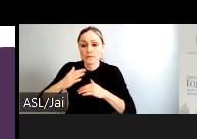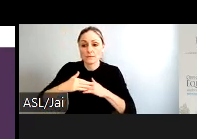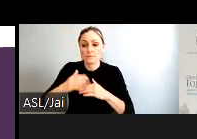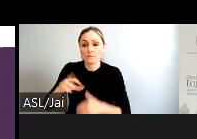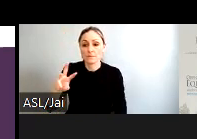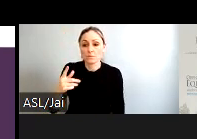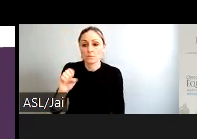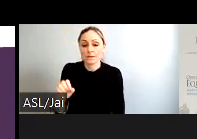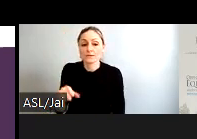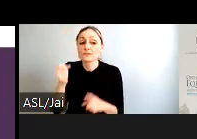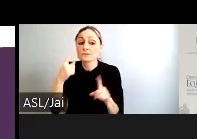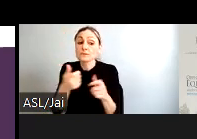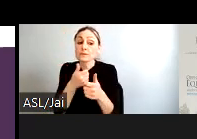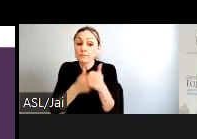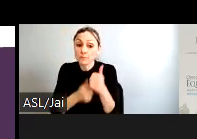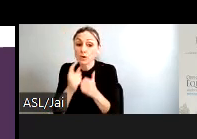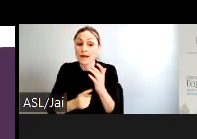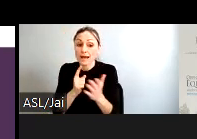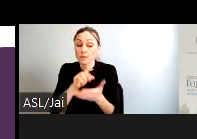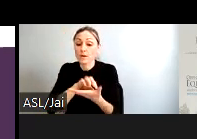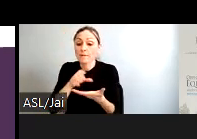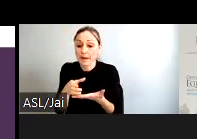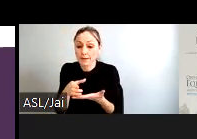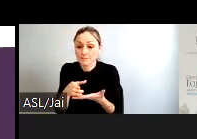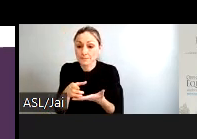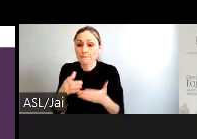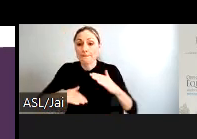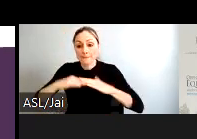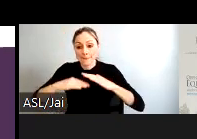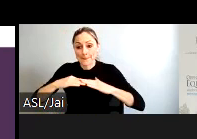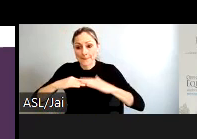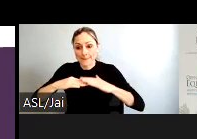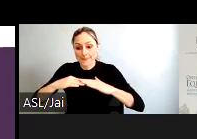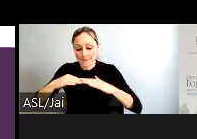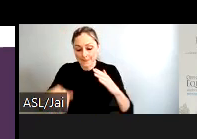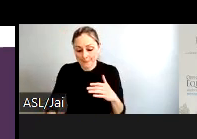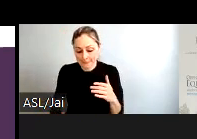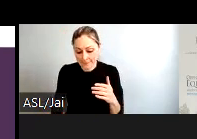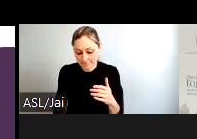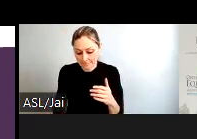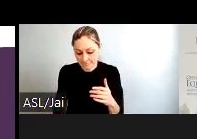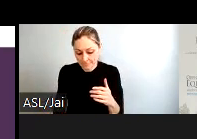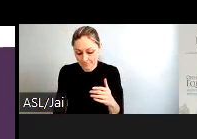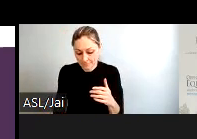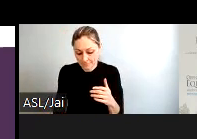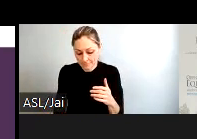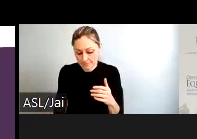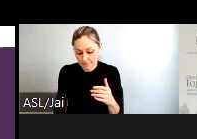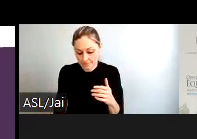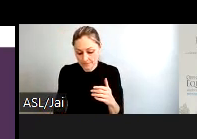This is a per hour amount. There is a ceiling in 5793 of $200 of stipends per day.